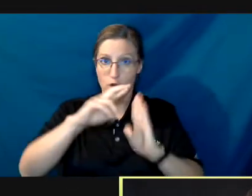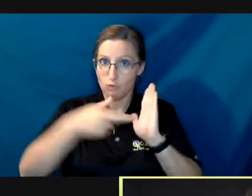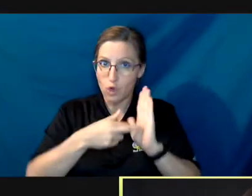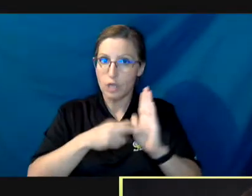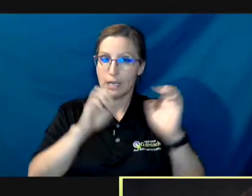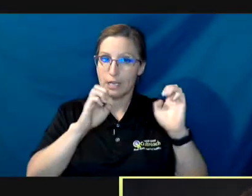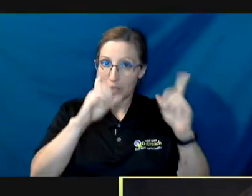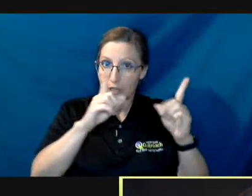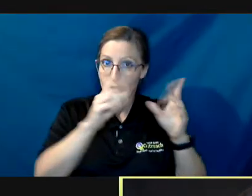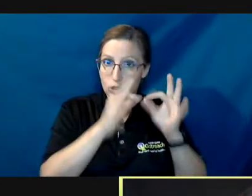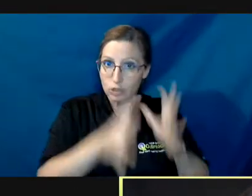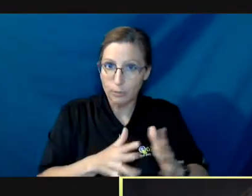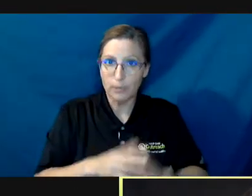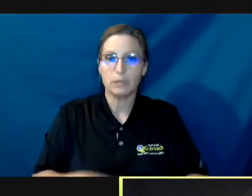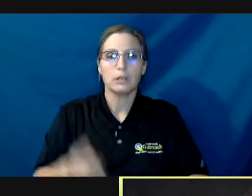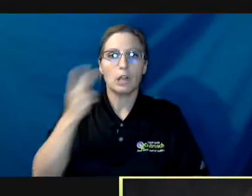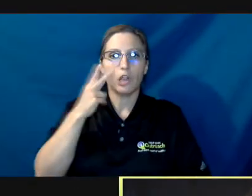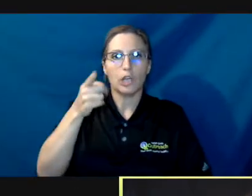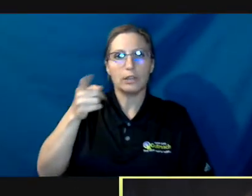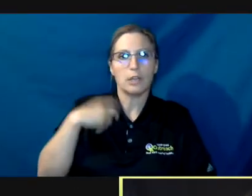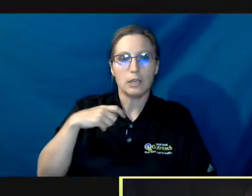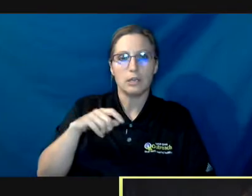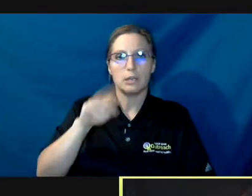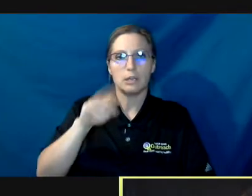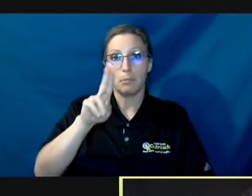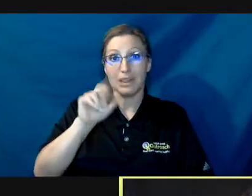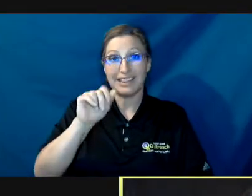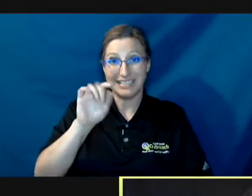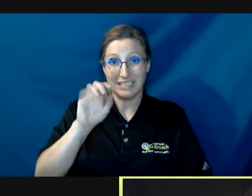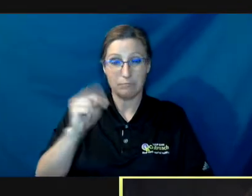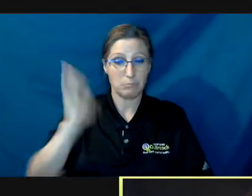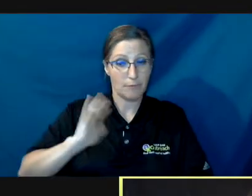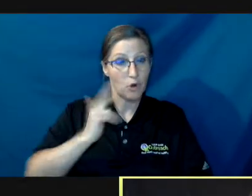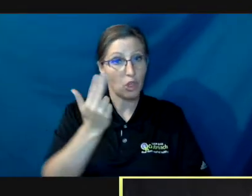So again if you're looking at the bulletins it was 13.03.